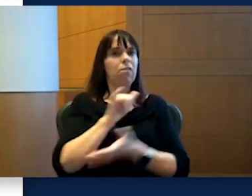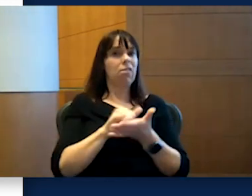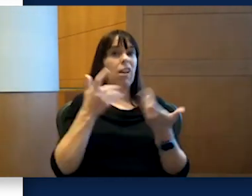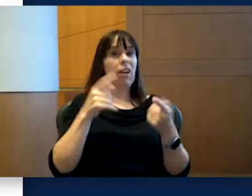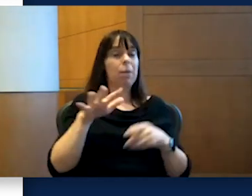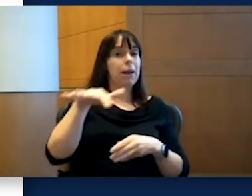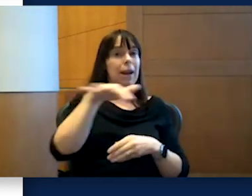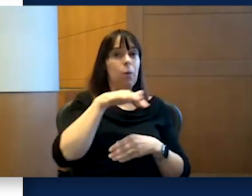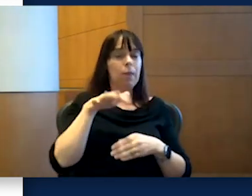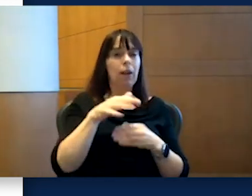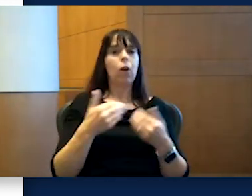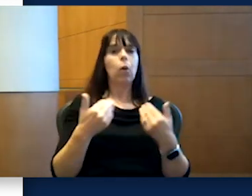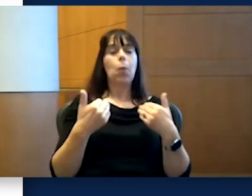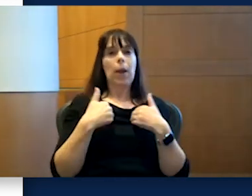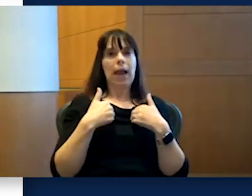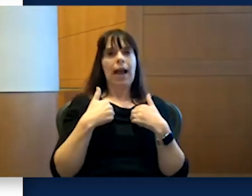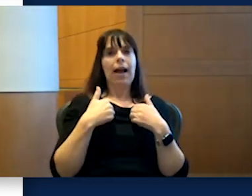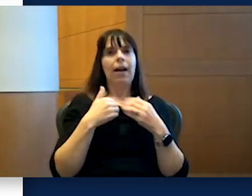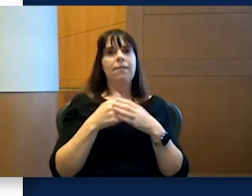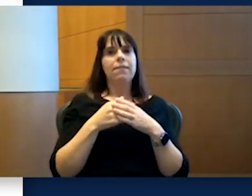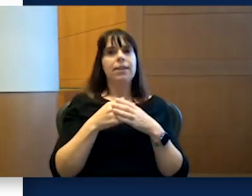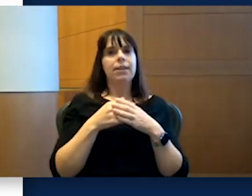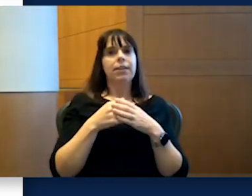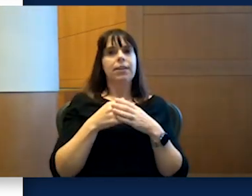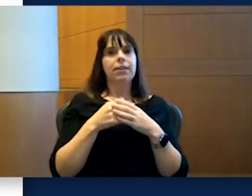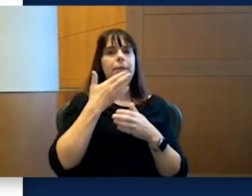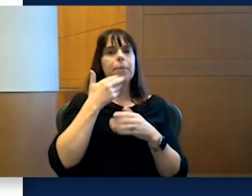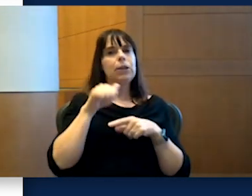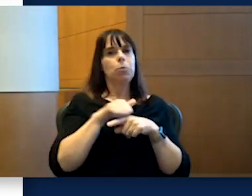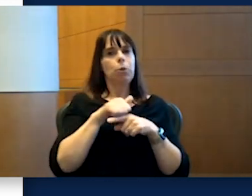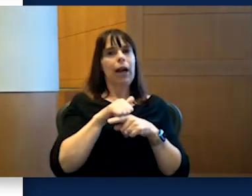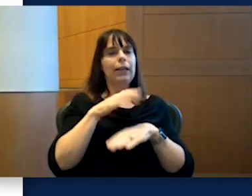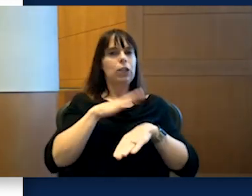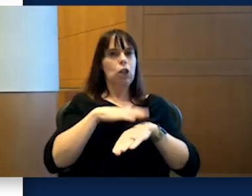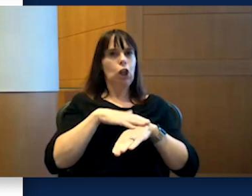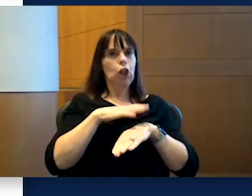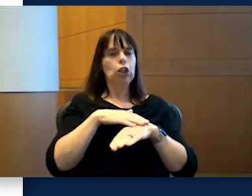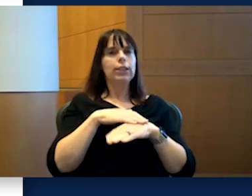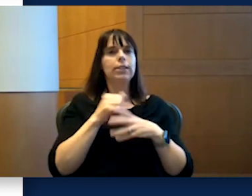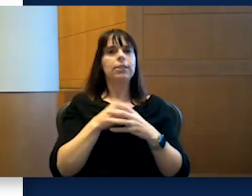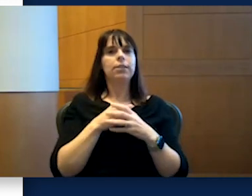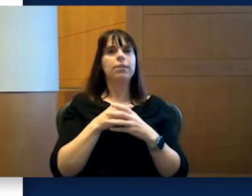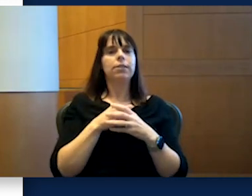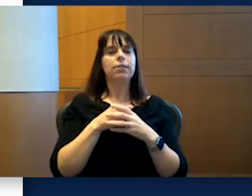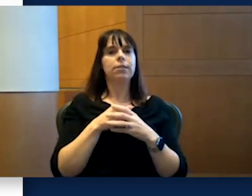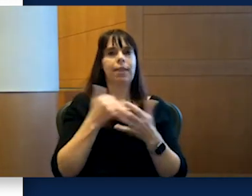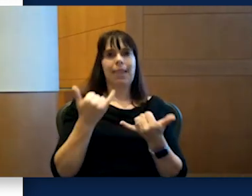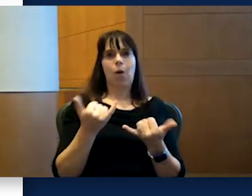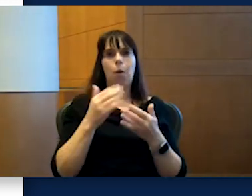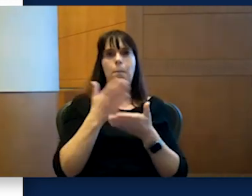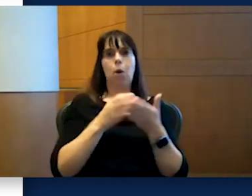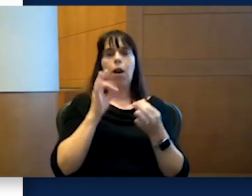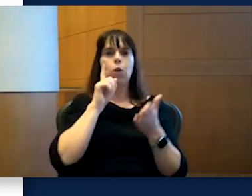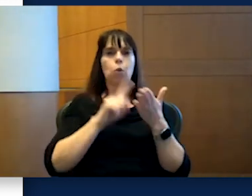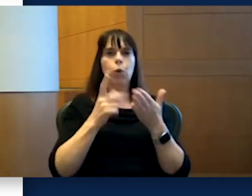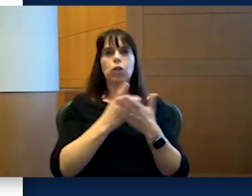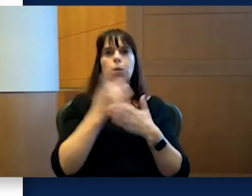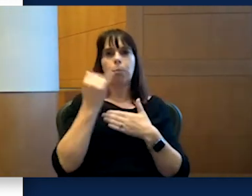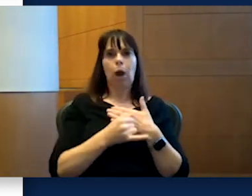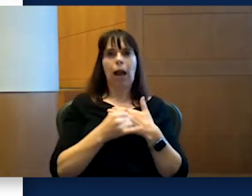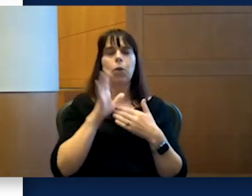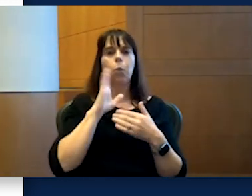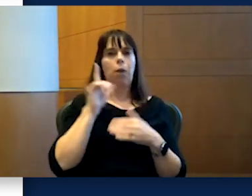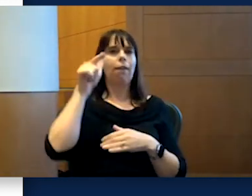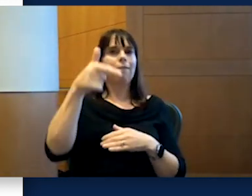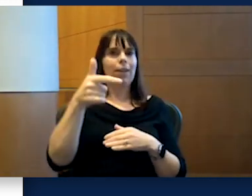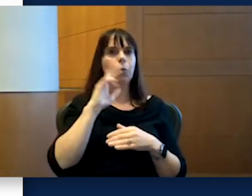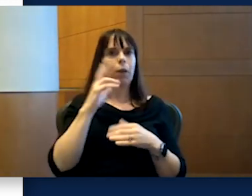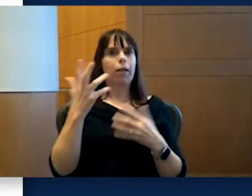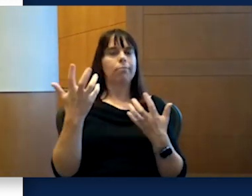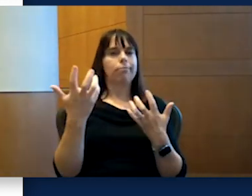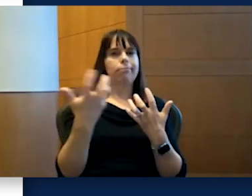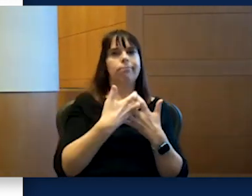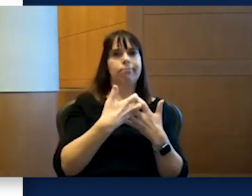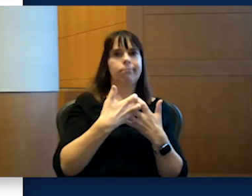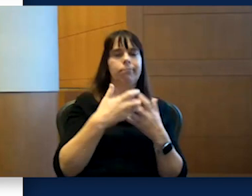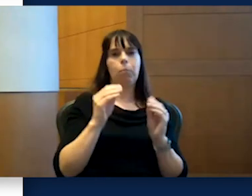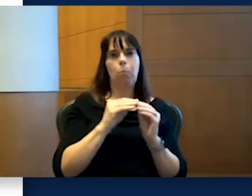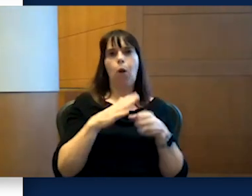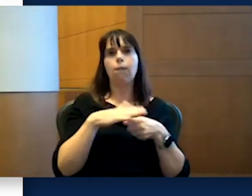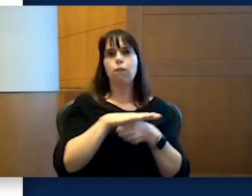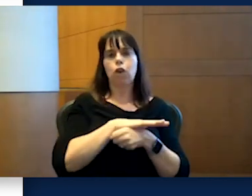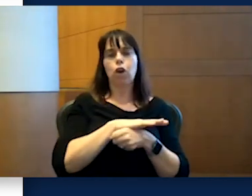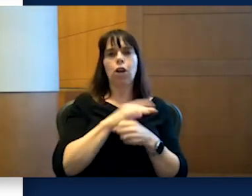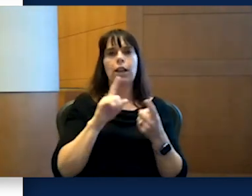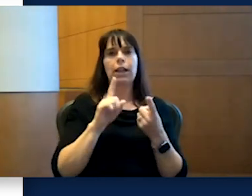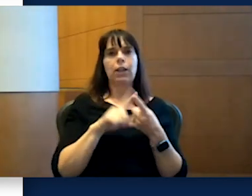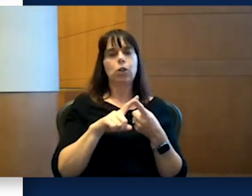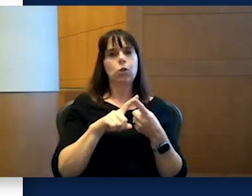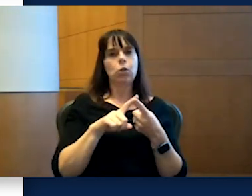And then we have clinical tips and guidelines for working with individuals with disabilities.